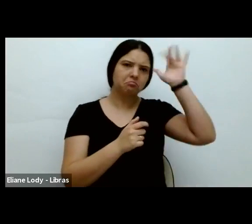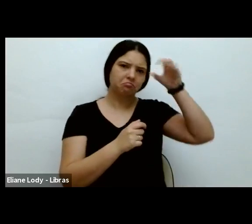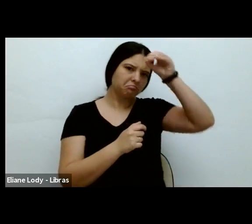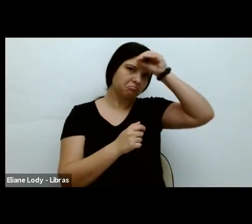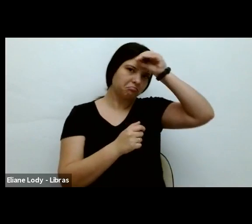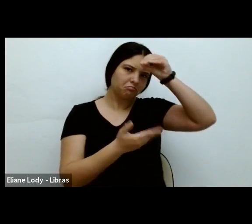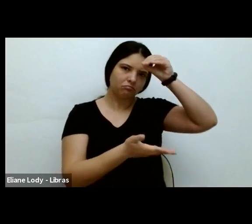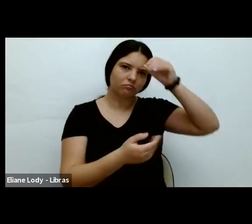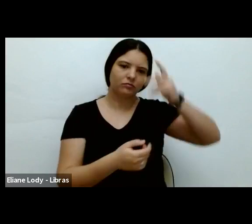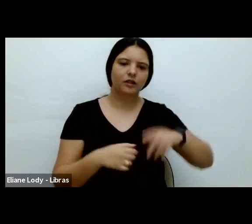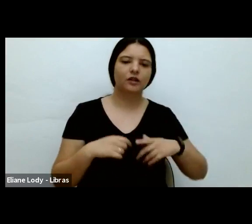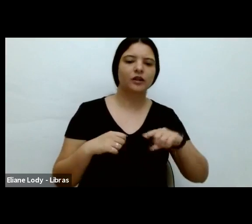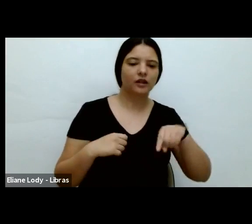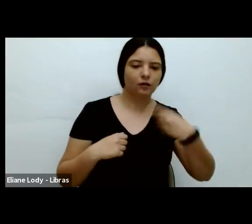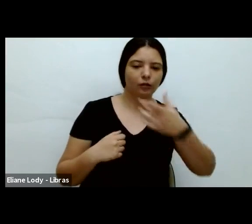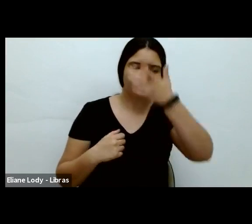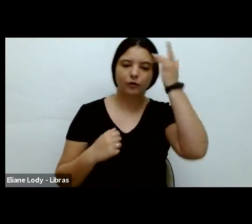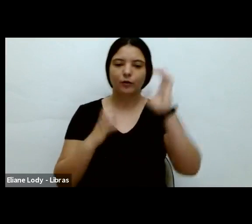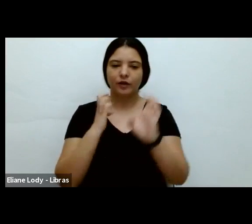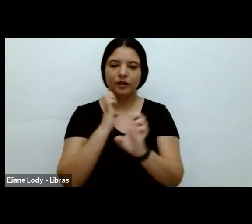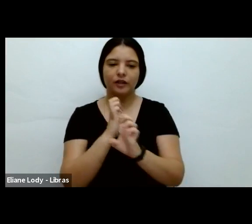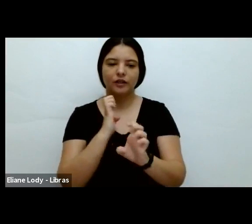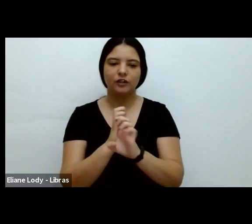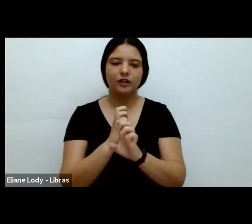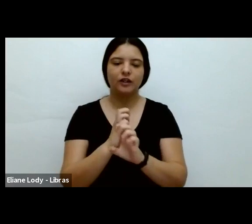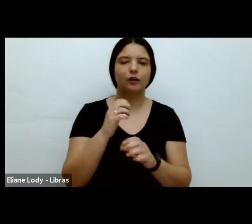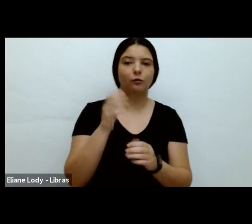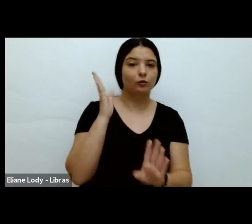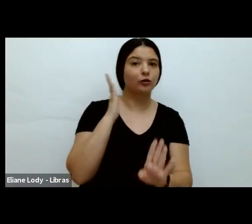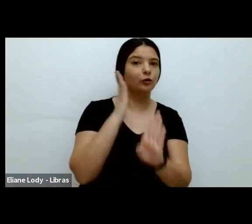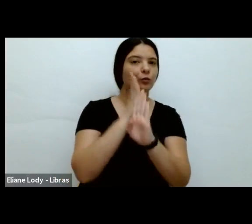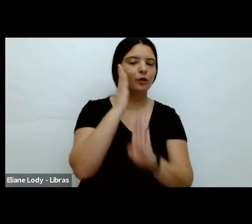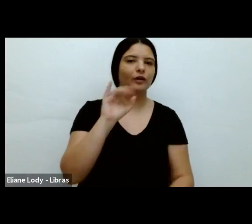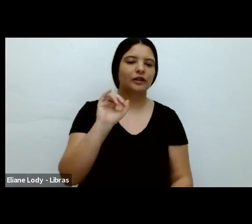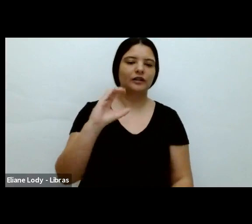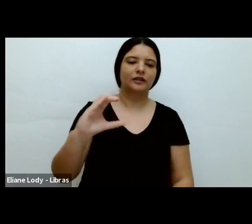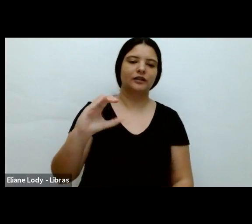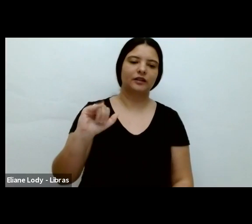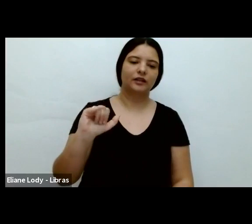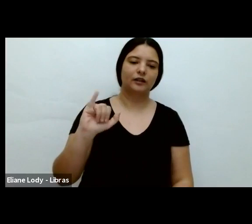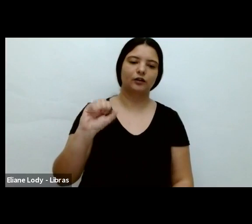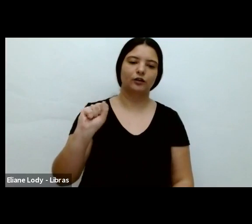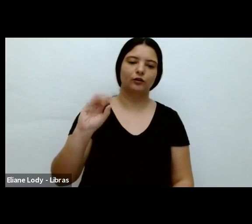engineers had read that seat. was done tunnel can tunnel can read use college bullish tunnel can reduce cholesterol legal Oq